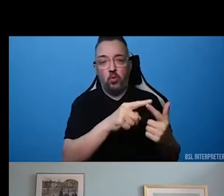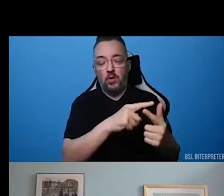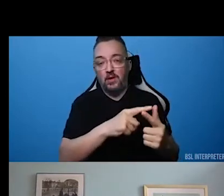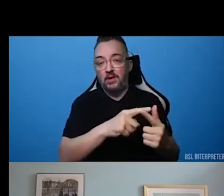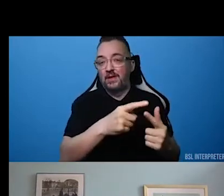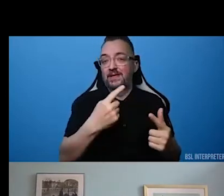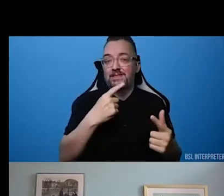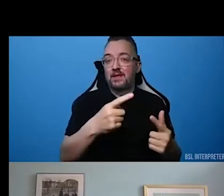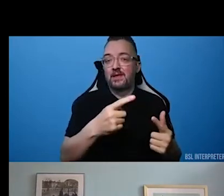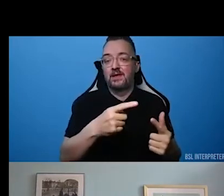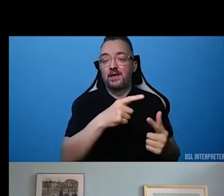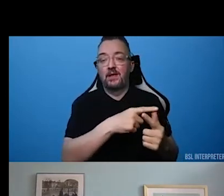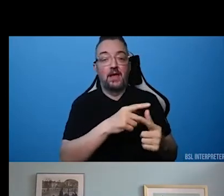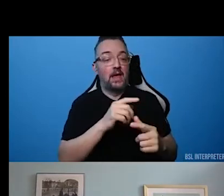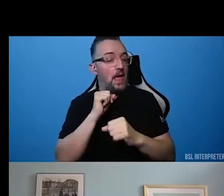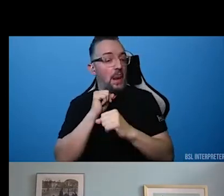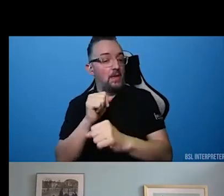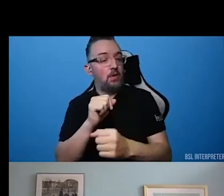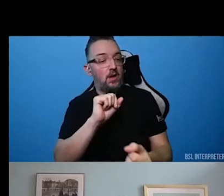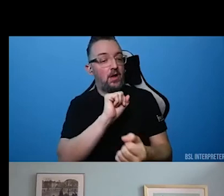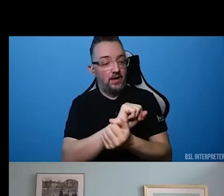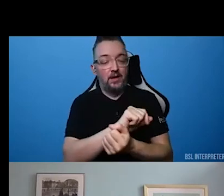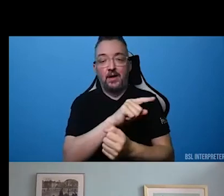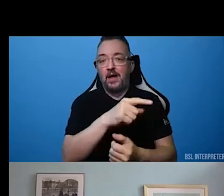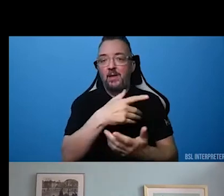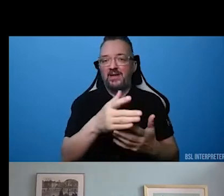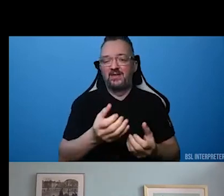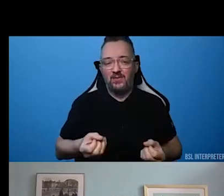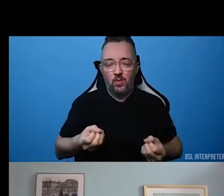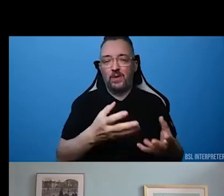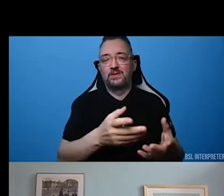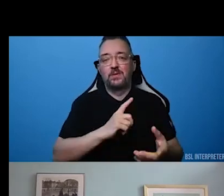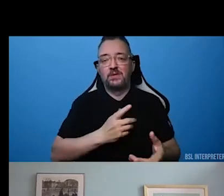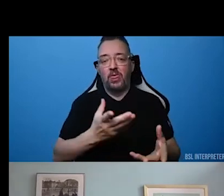that the fruits of enslaved labor in the colonies are squandered through consumption.